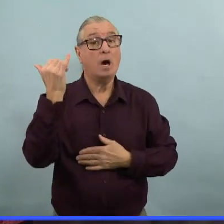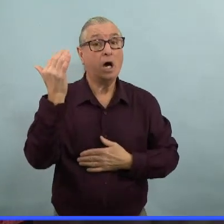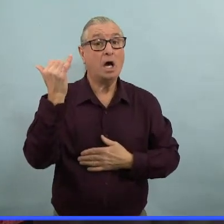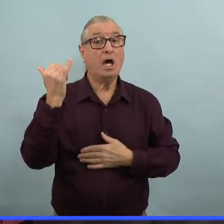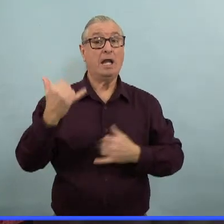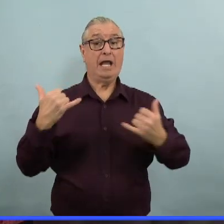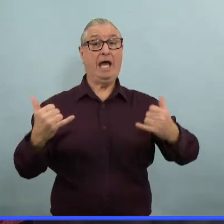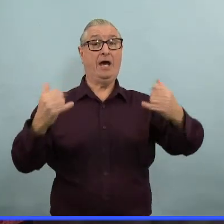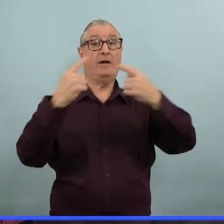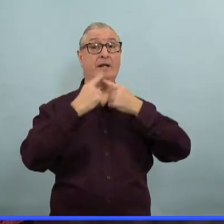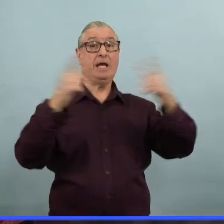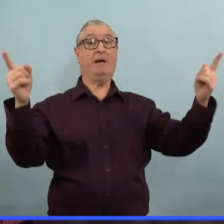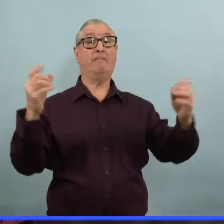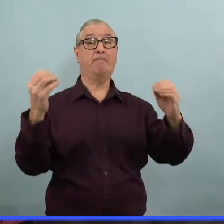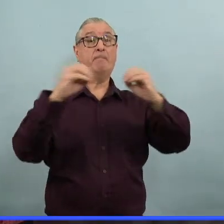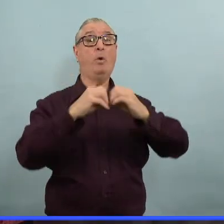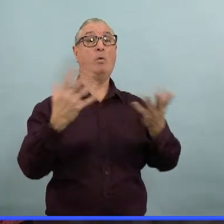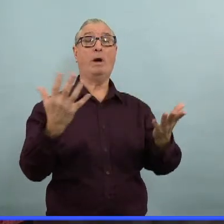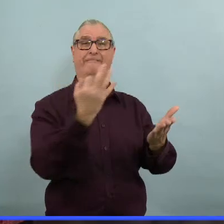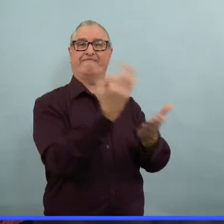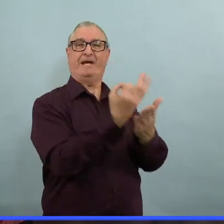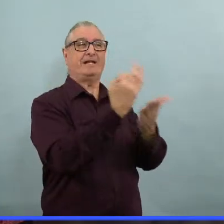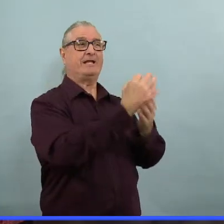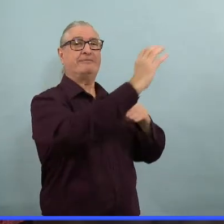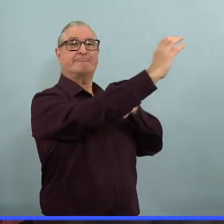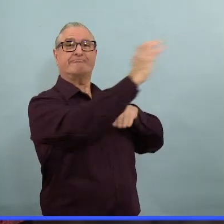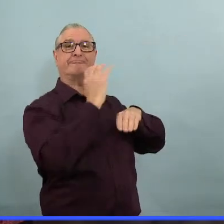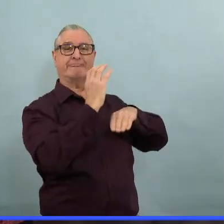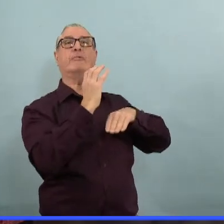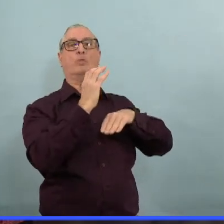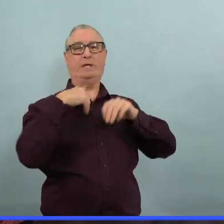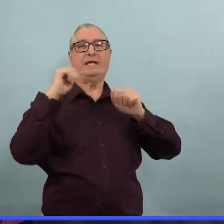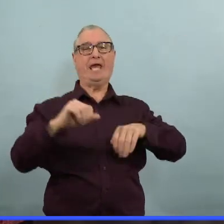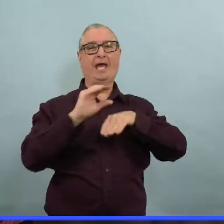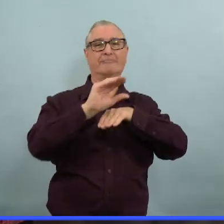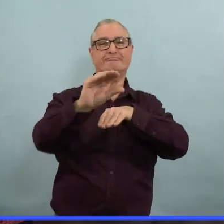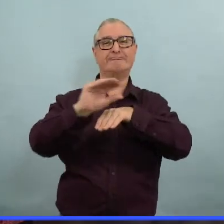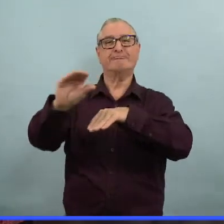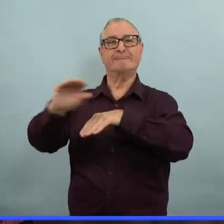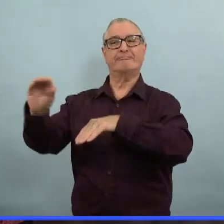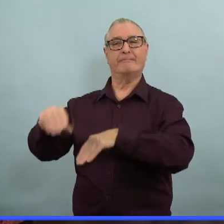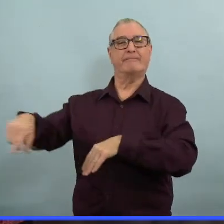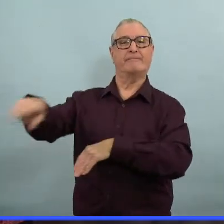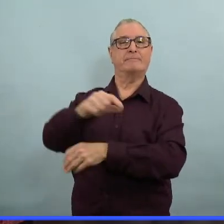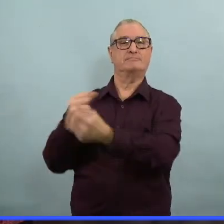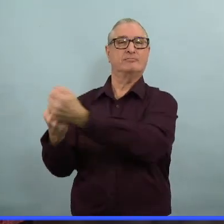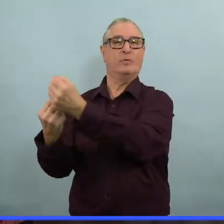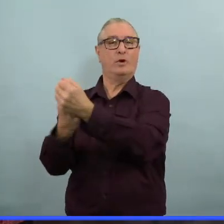with respect to the orders uh that are before us today i'll ask uh brent as well to to comment on